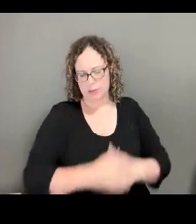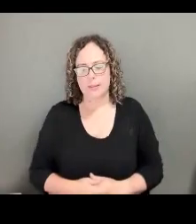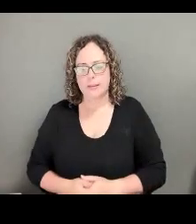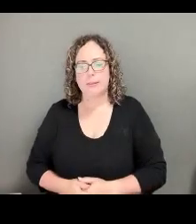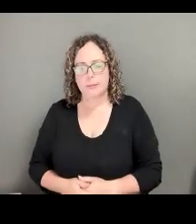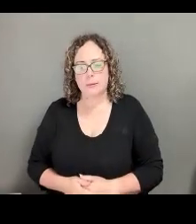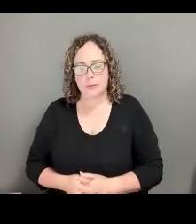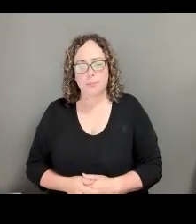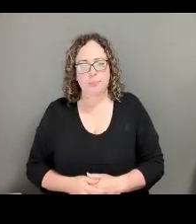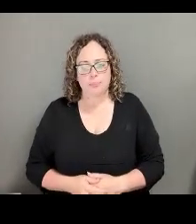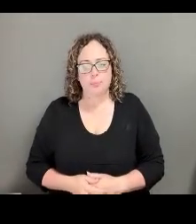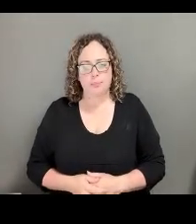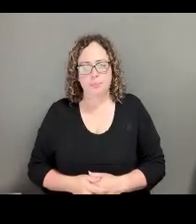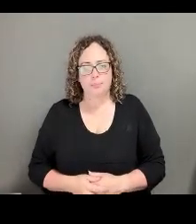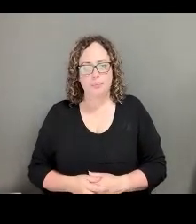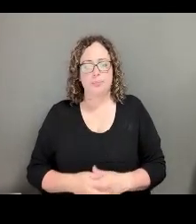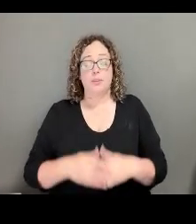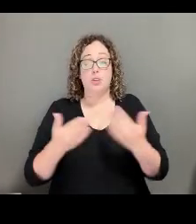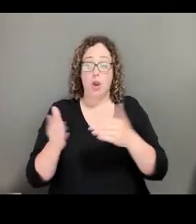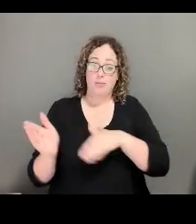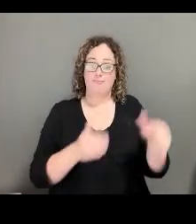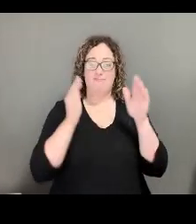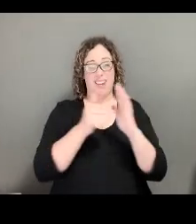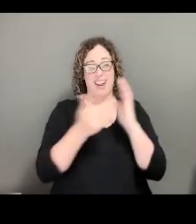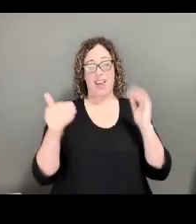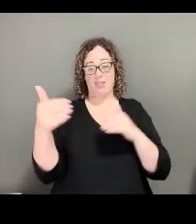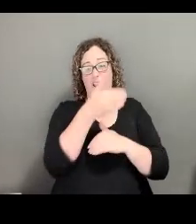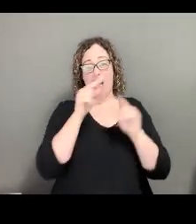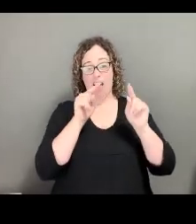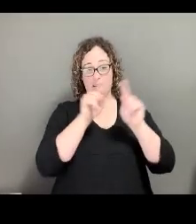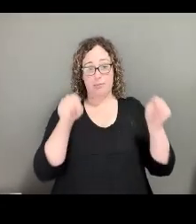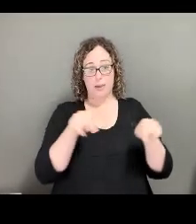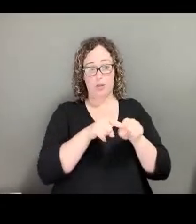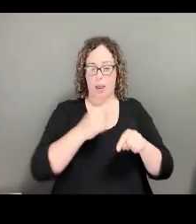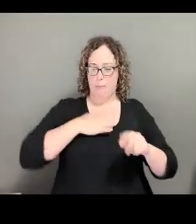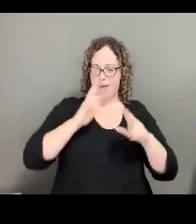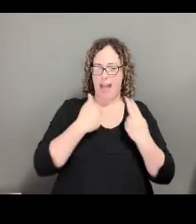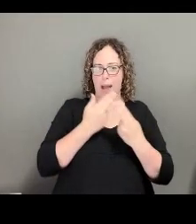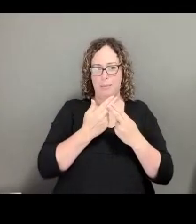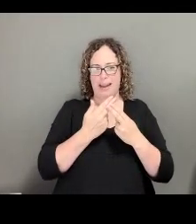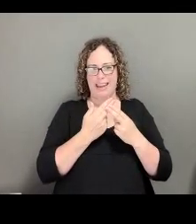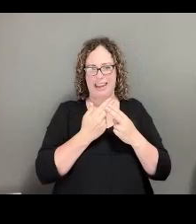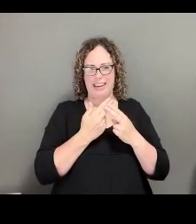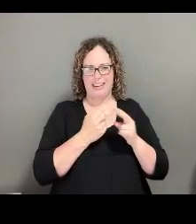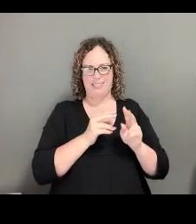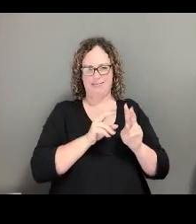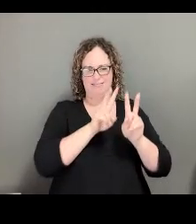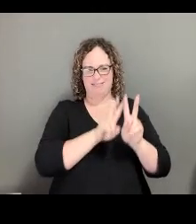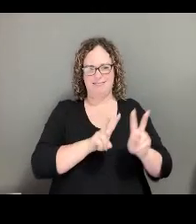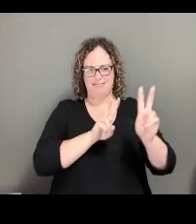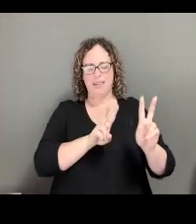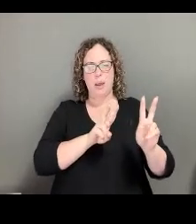but there's a photo of me with my family there. My boys loved it. We've always taken them snorkeling, but I think they really got